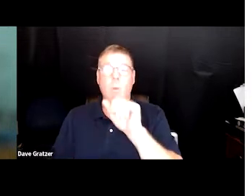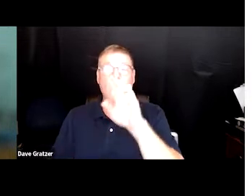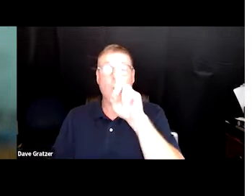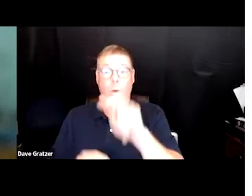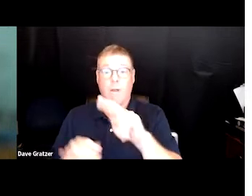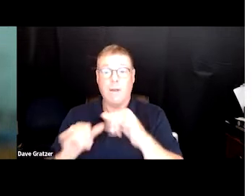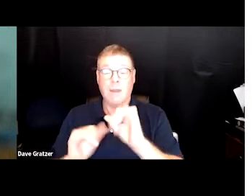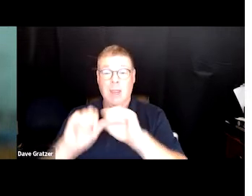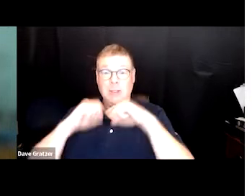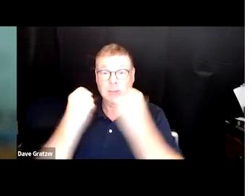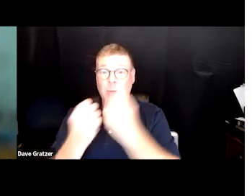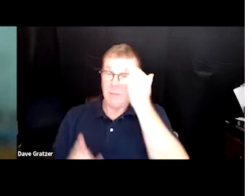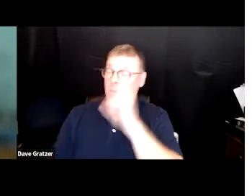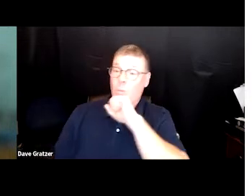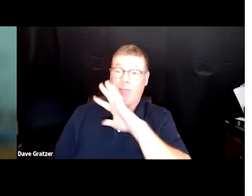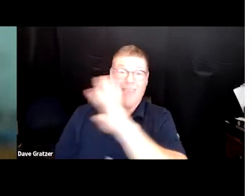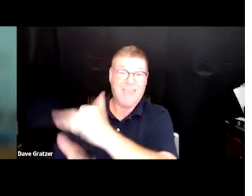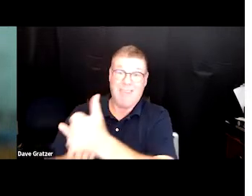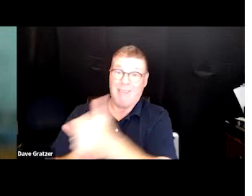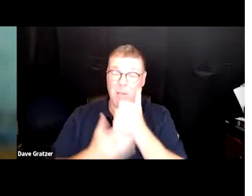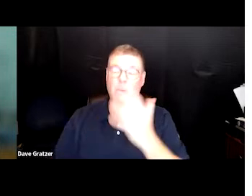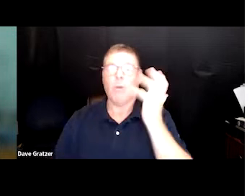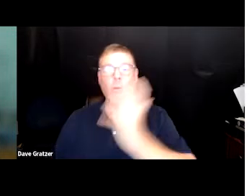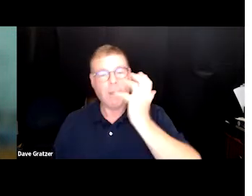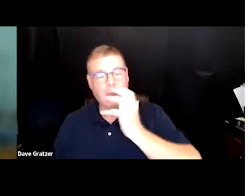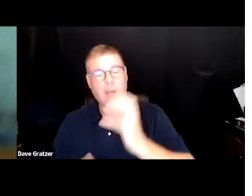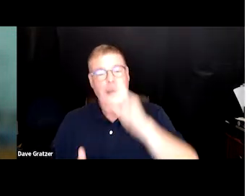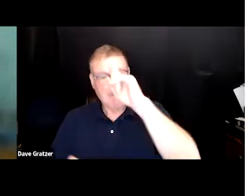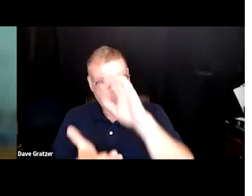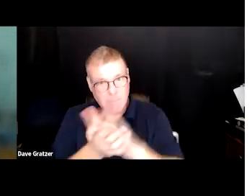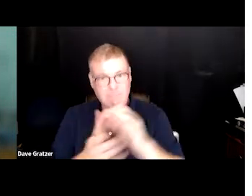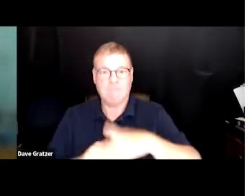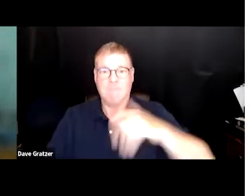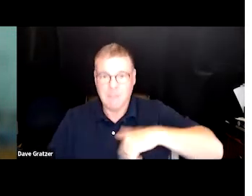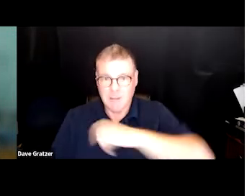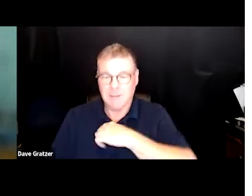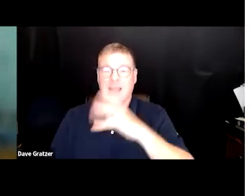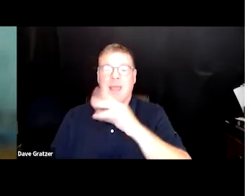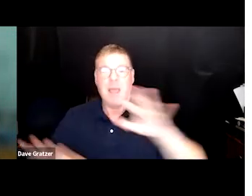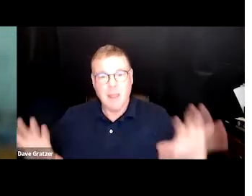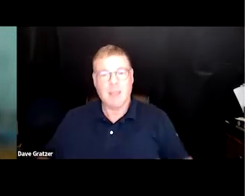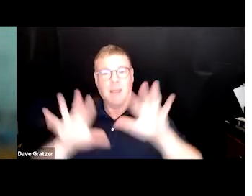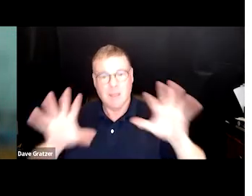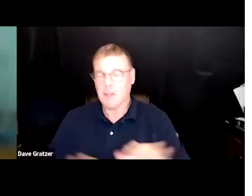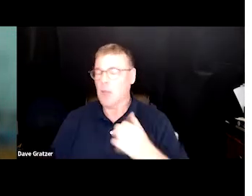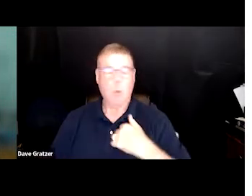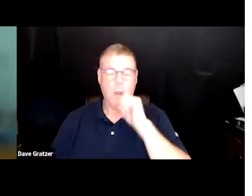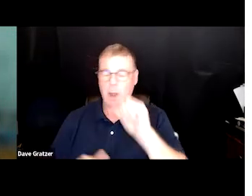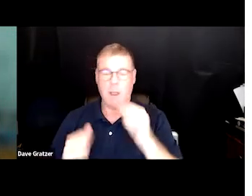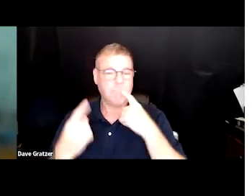because frankly, without them lending credibility assistance and the entire effort, we would not be where we are today.